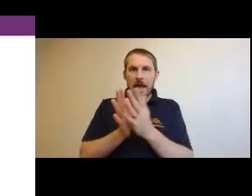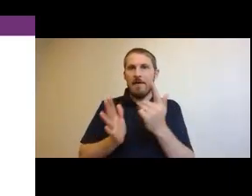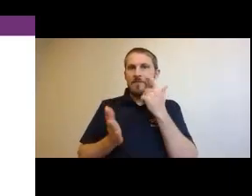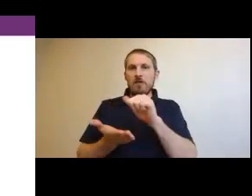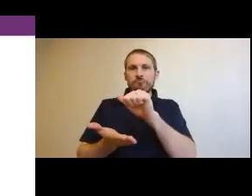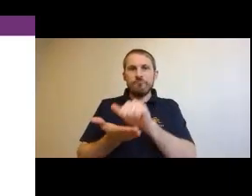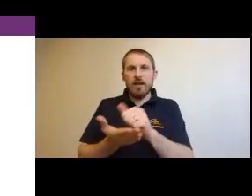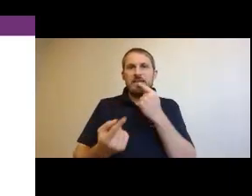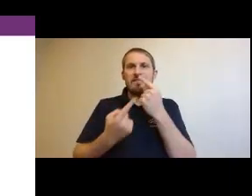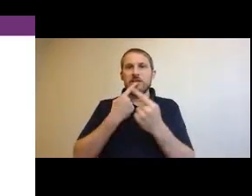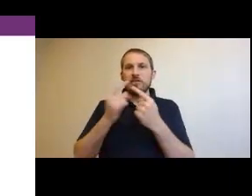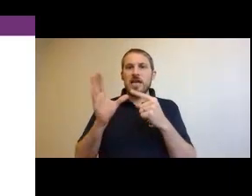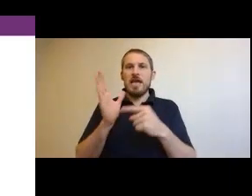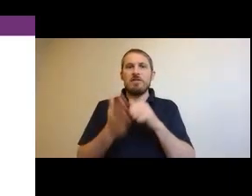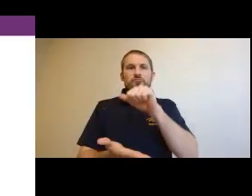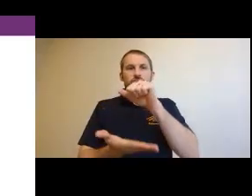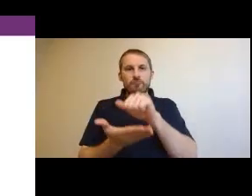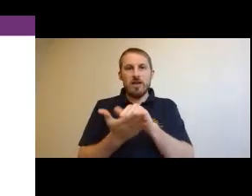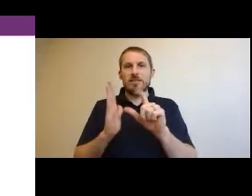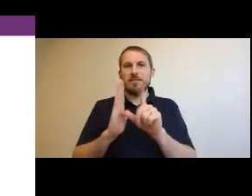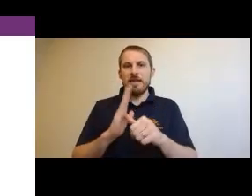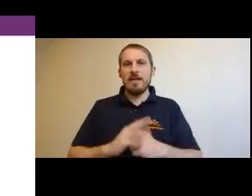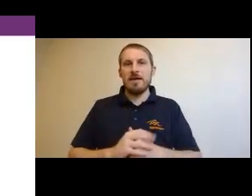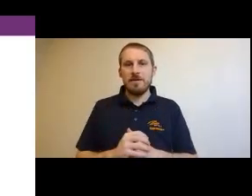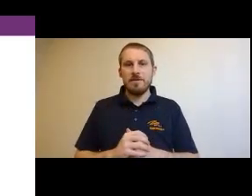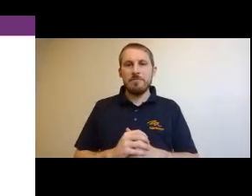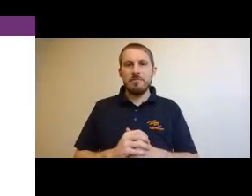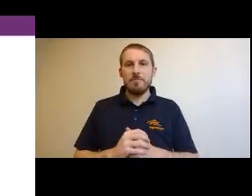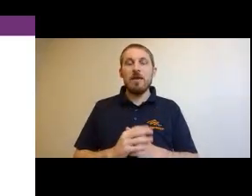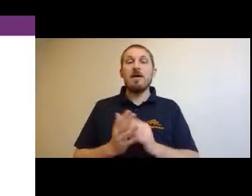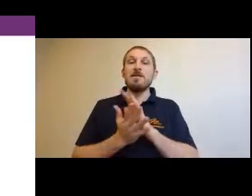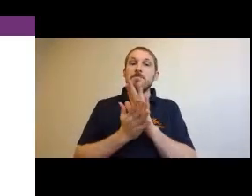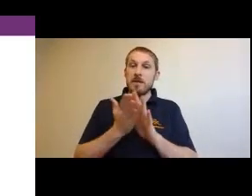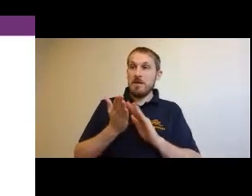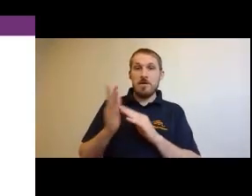Sometimes that's all someone needs to feel a bit more confident or to take the next step.